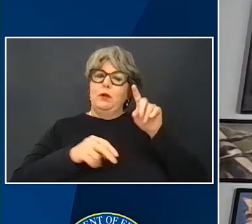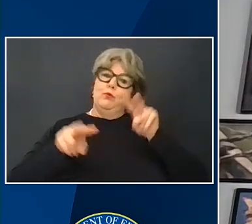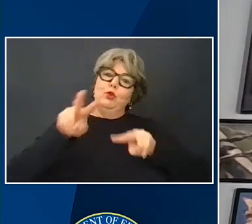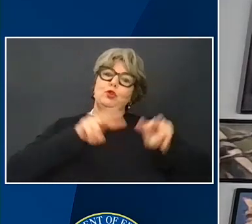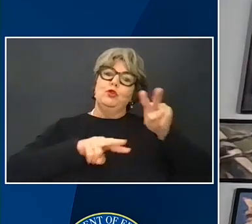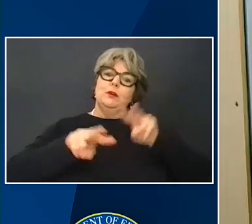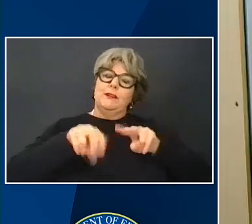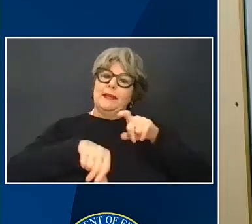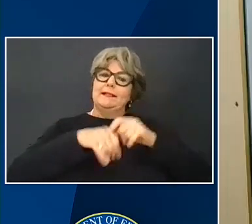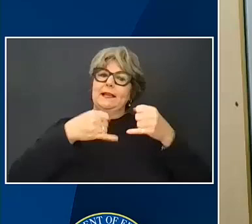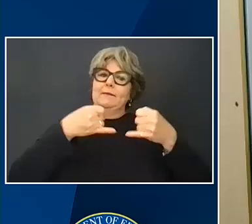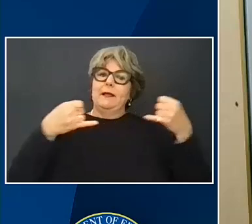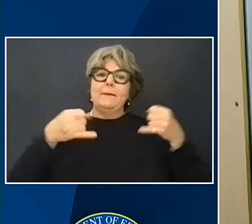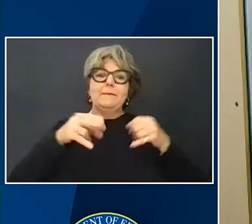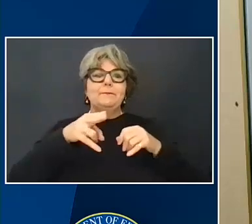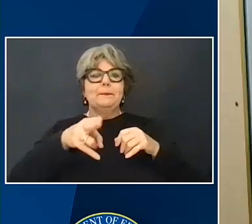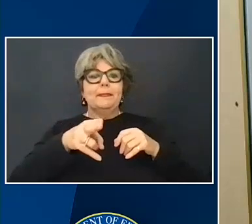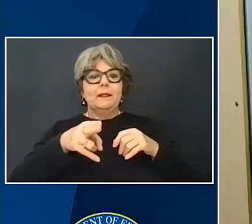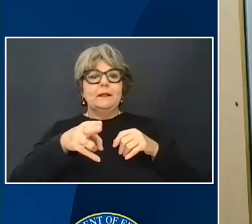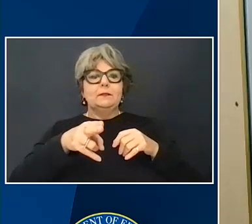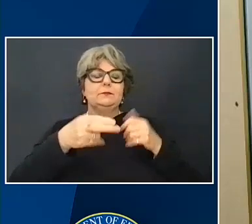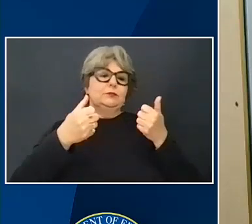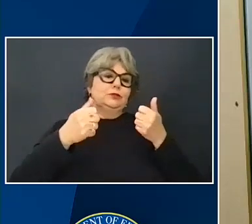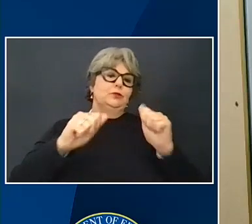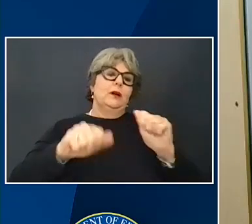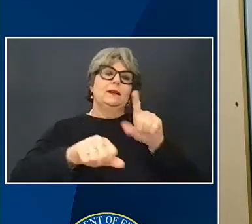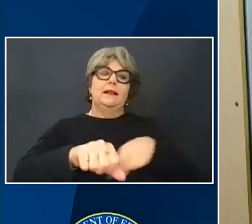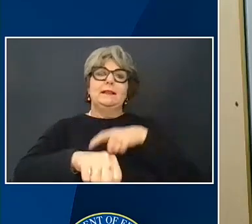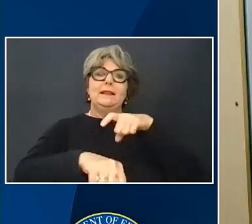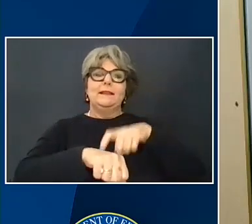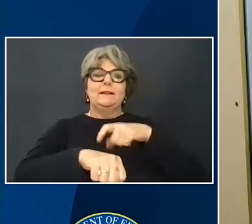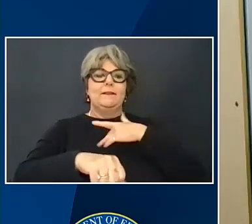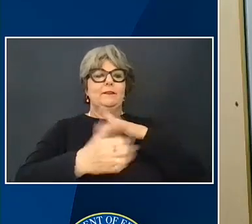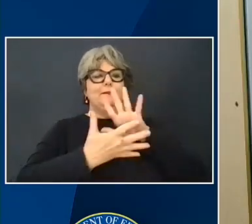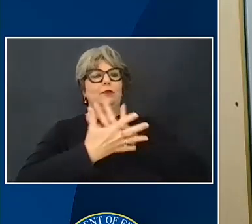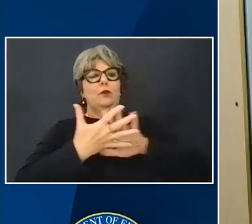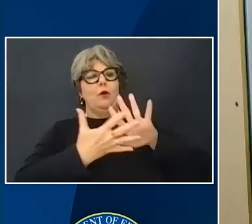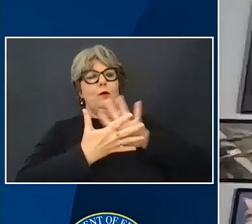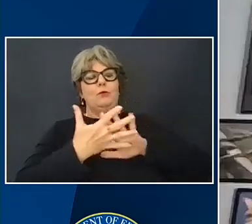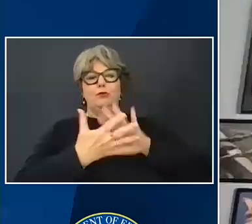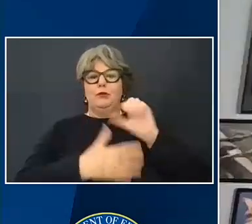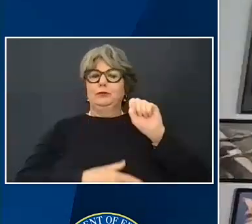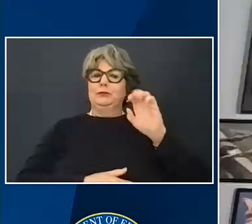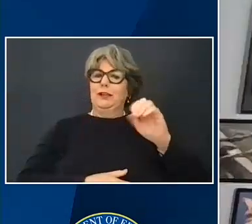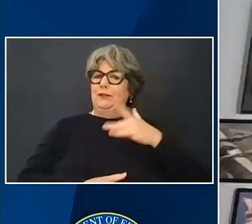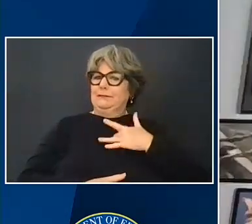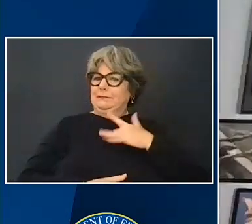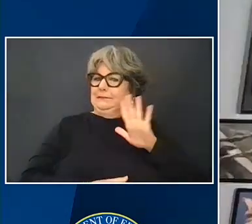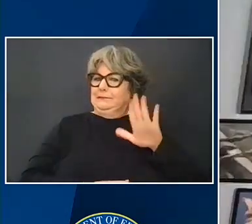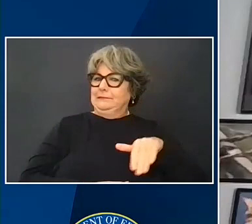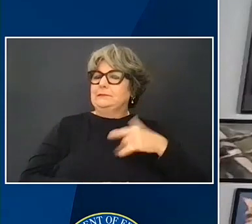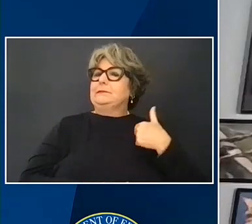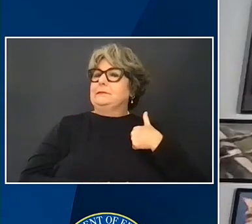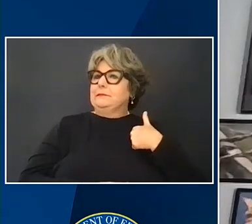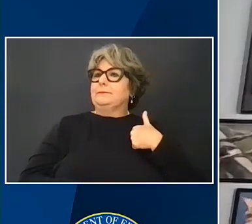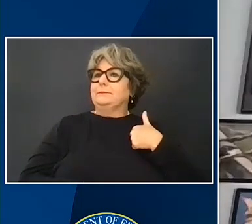I would say taking a stab at a length of time feels arbitrary to me. So it would just, you know. Yeah. Yeah. Yeah, I would agree.